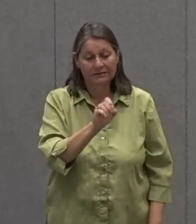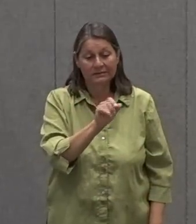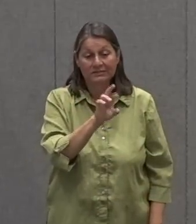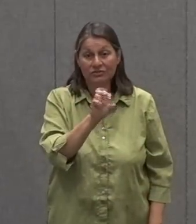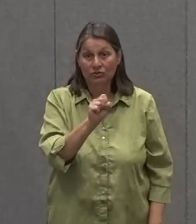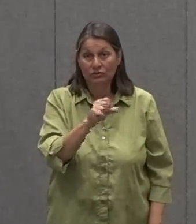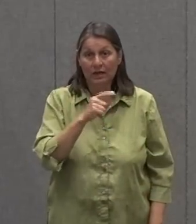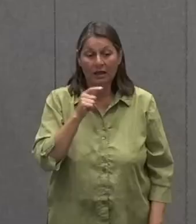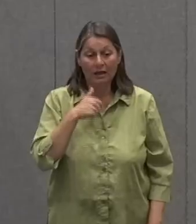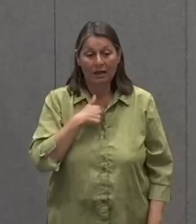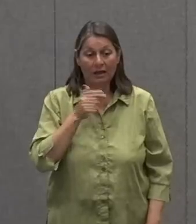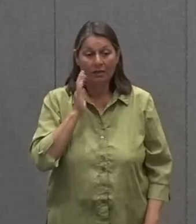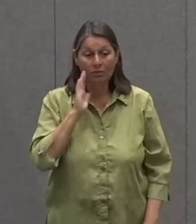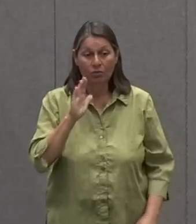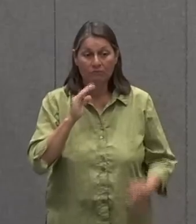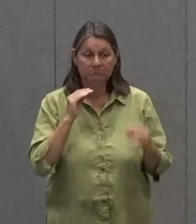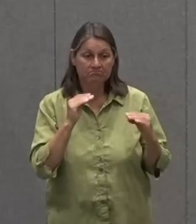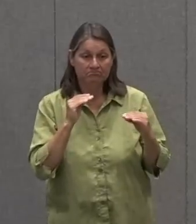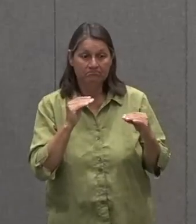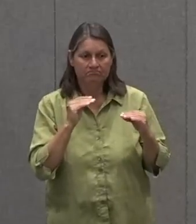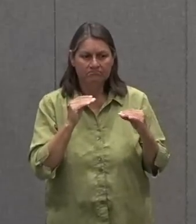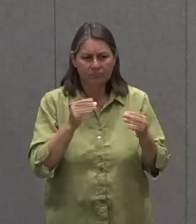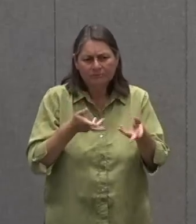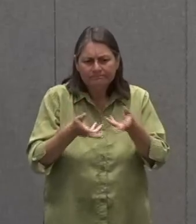on a Number of the Day.